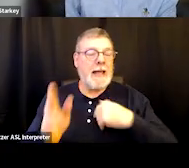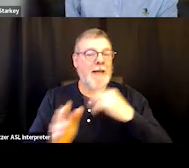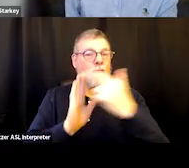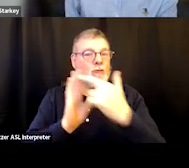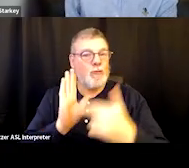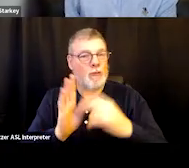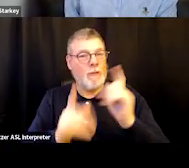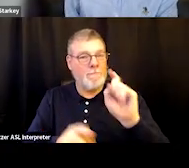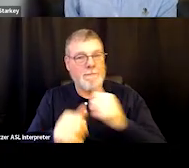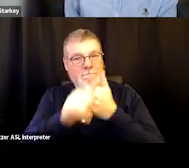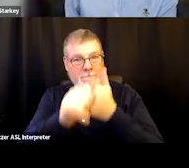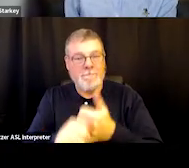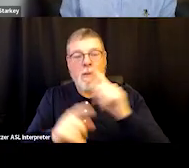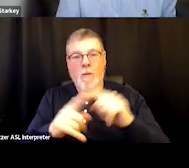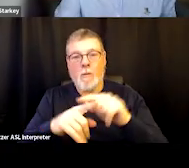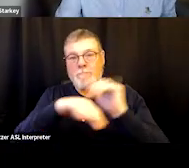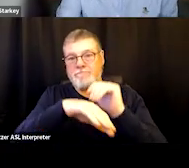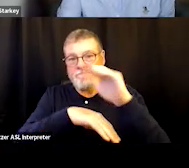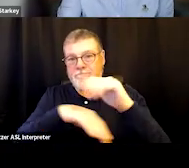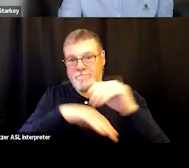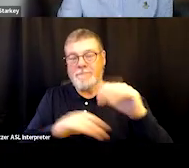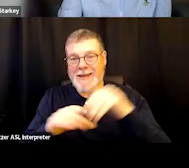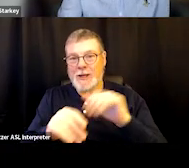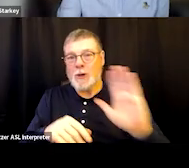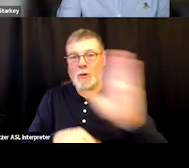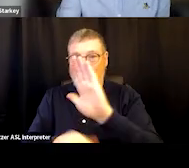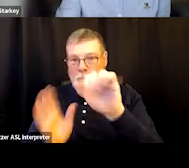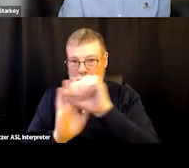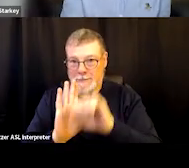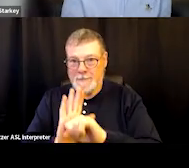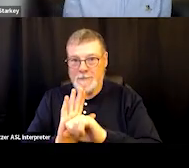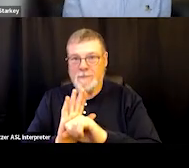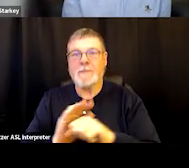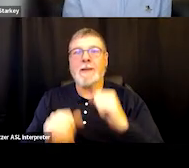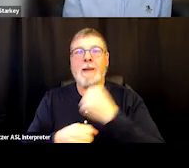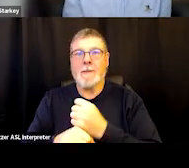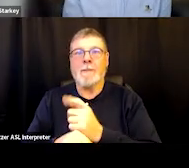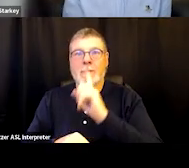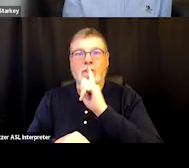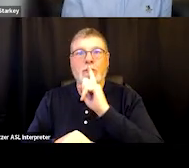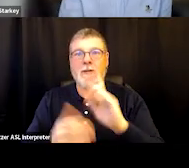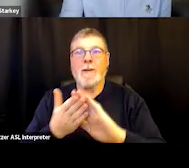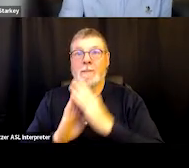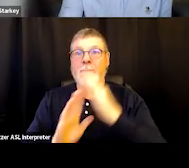when you're submitting applications in your state. So be sure to be familiarize yourself